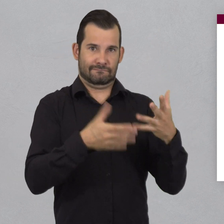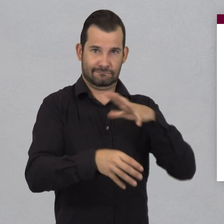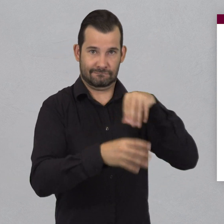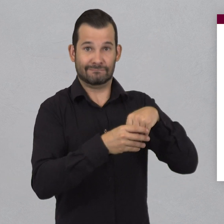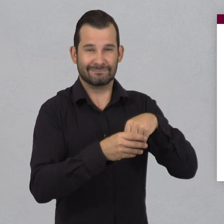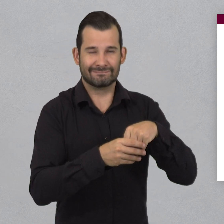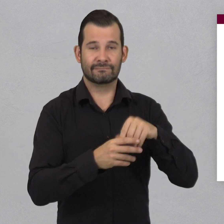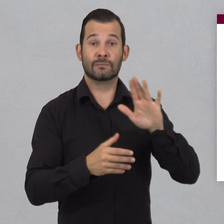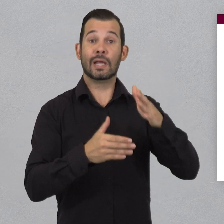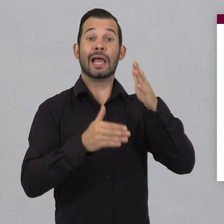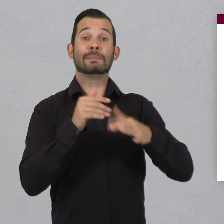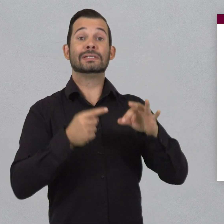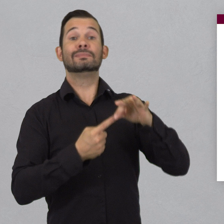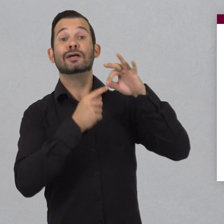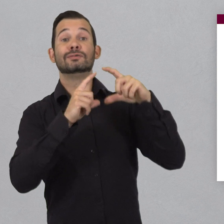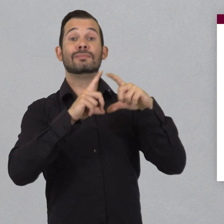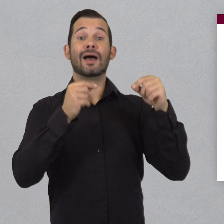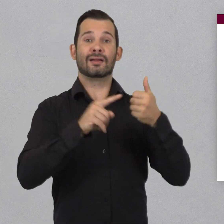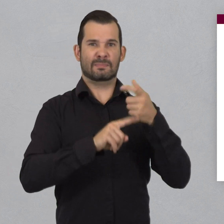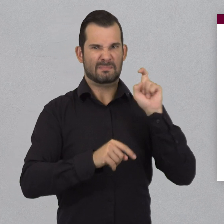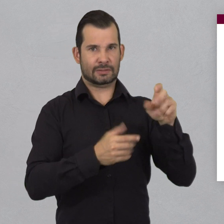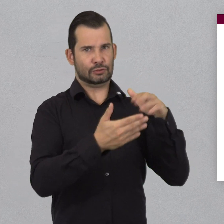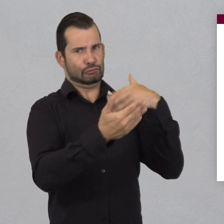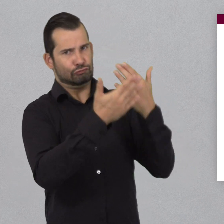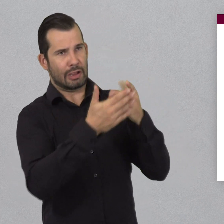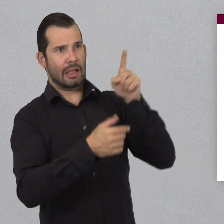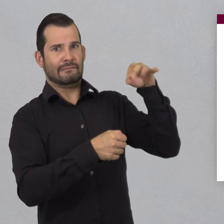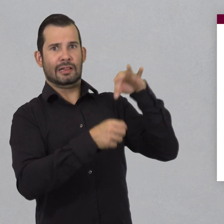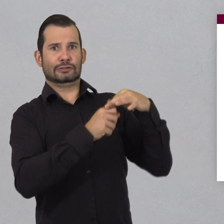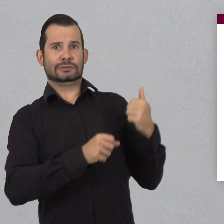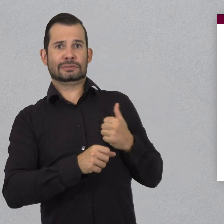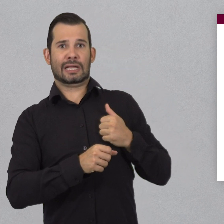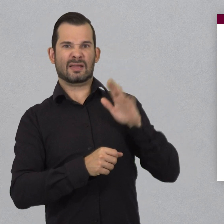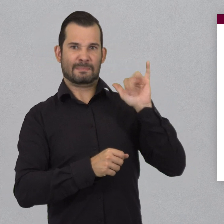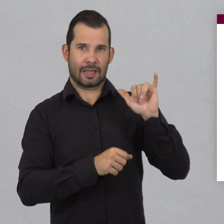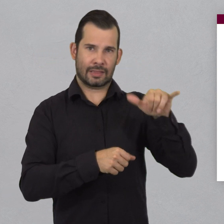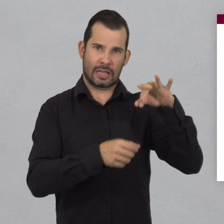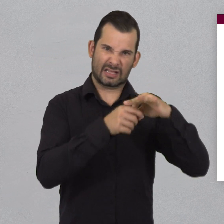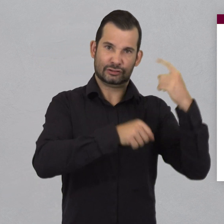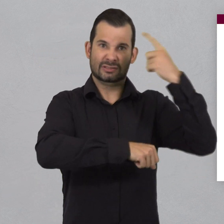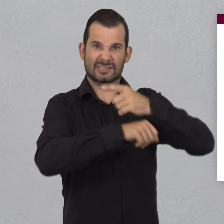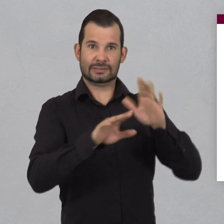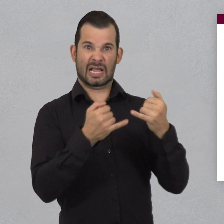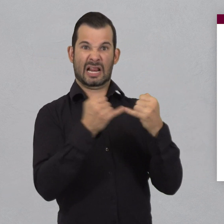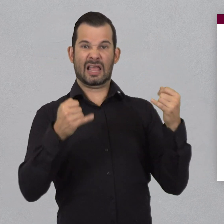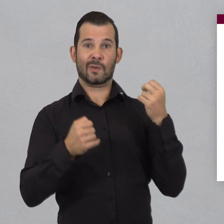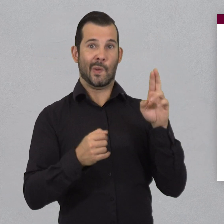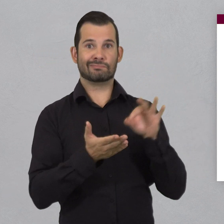Your completed special ballot must arrive at Elections Canada by the election day deadline,